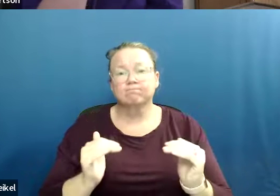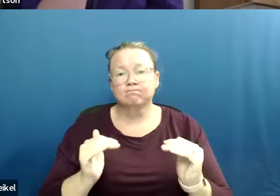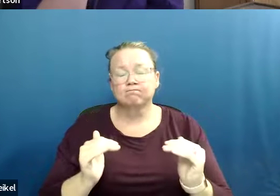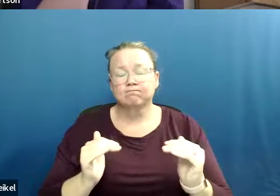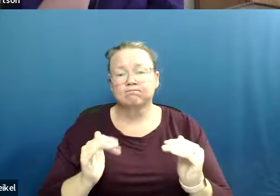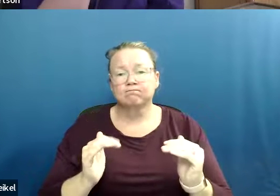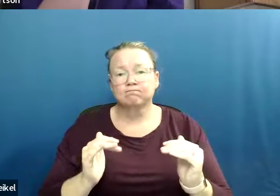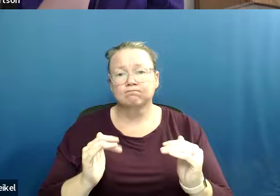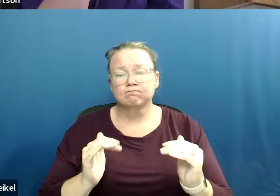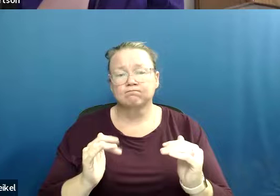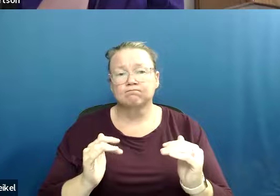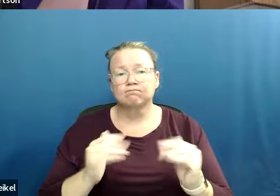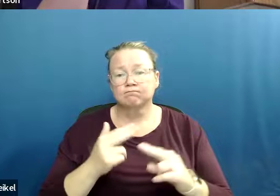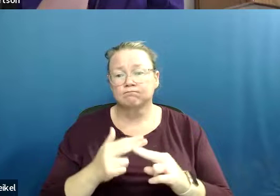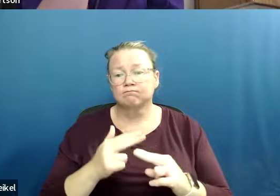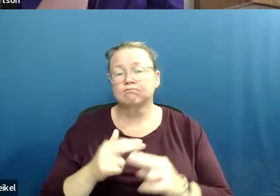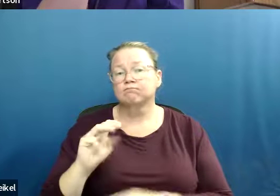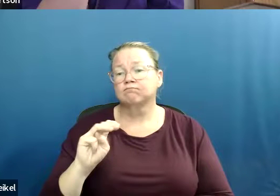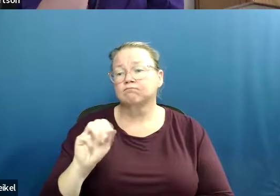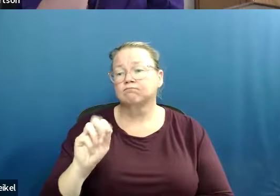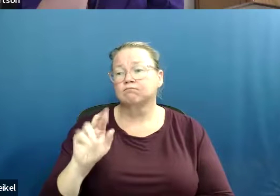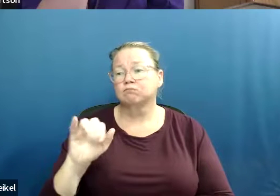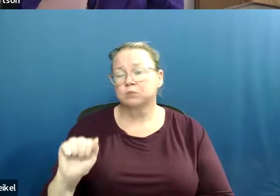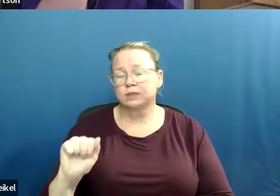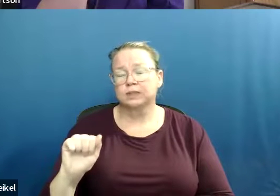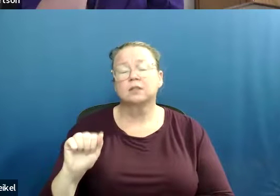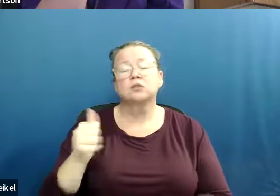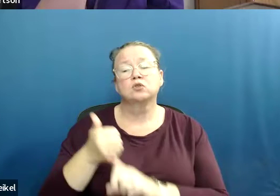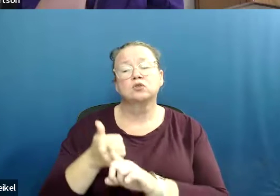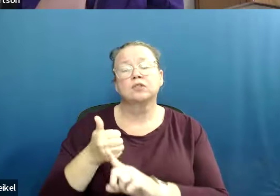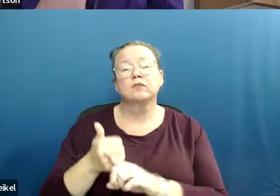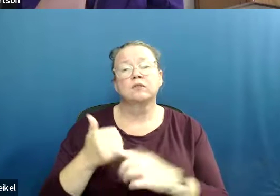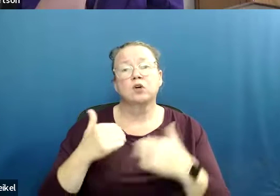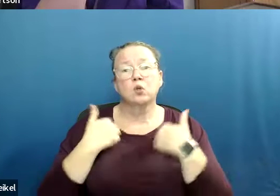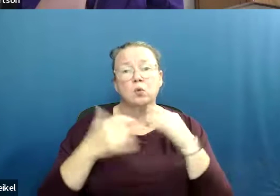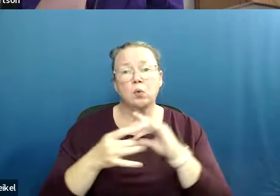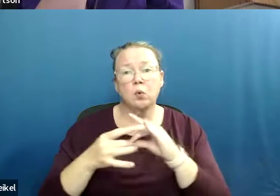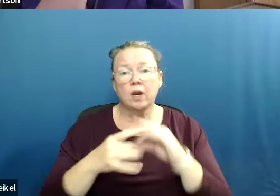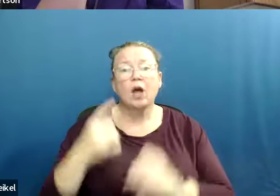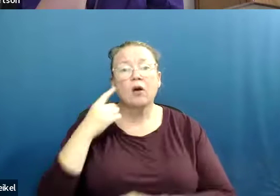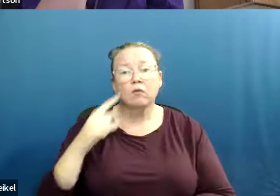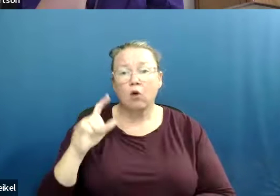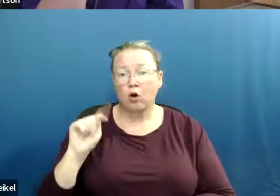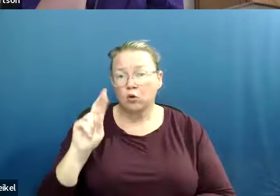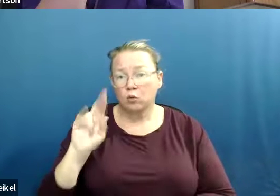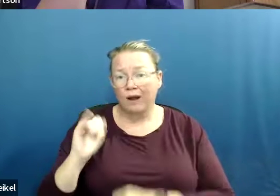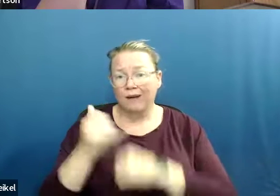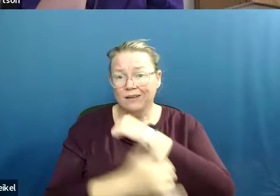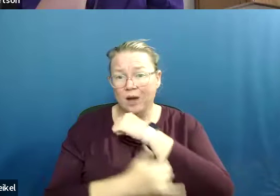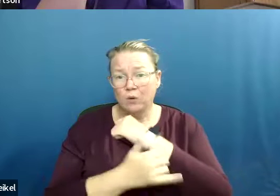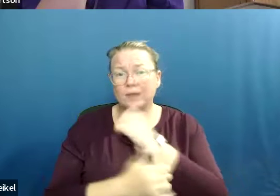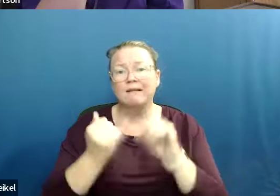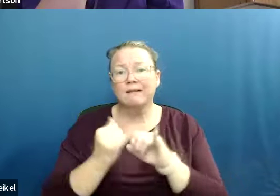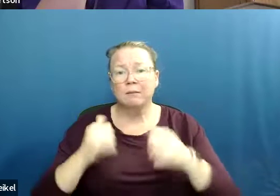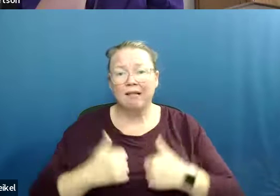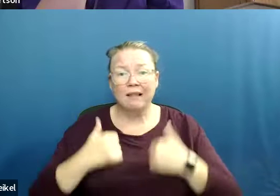Harm (He/Him): their name is Maria, and they are the youth Coordinator for tri-county, independent living, and